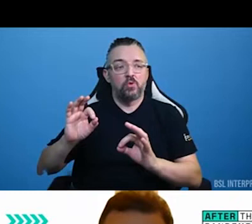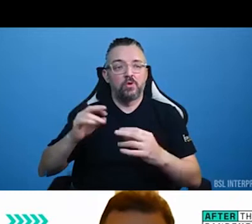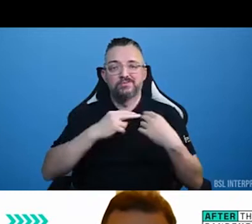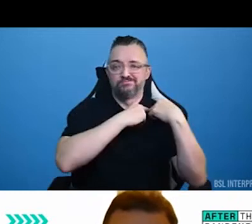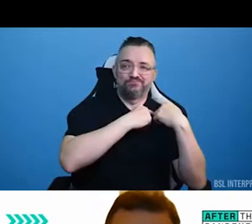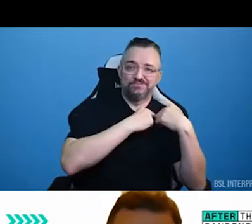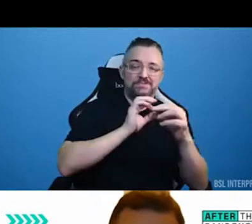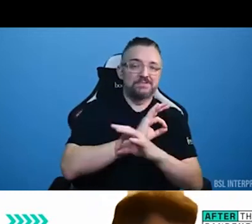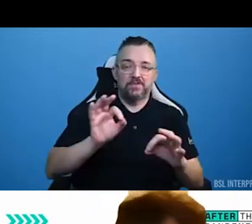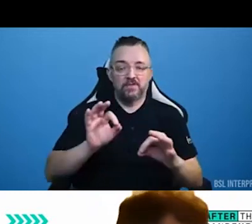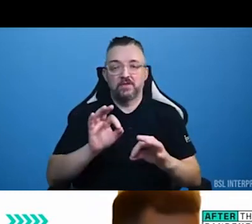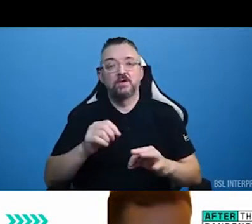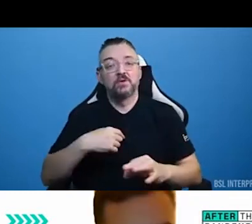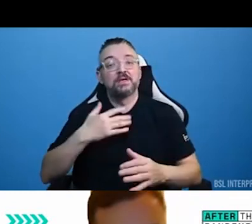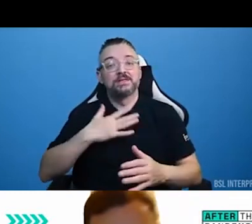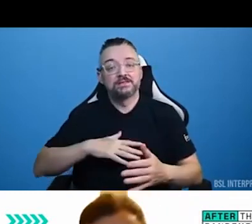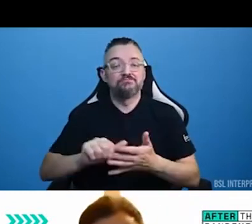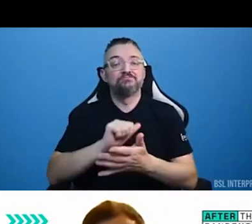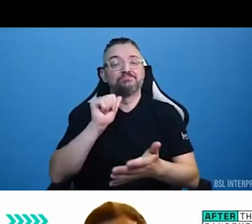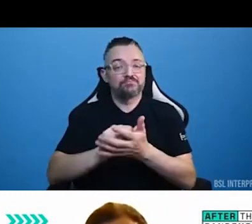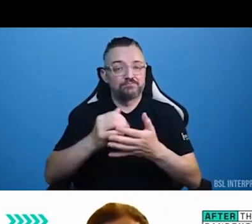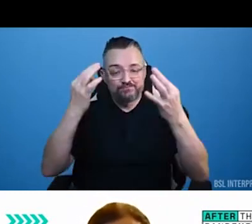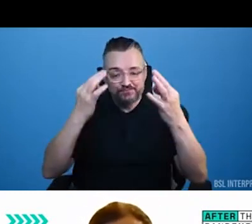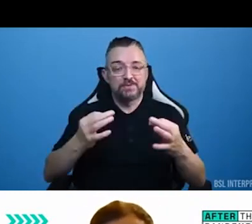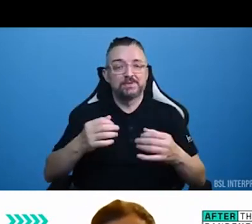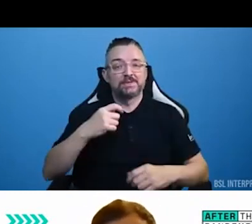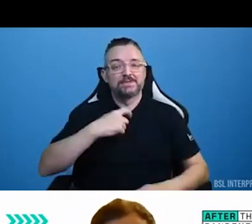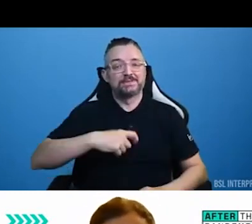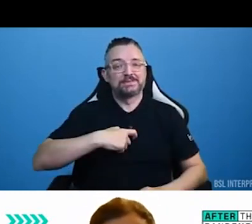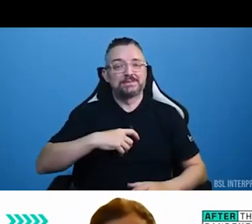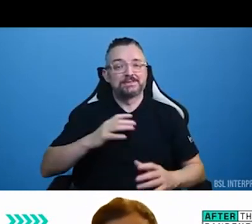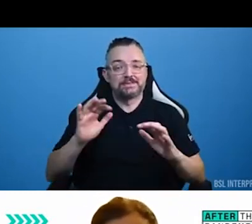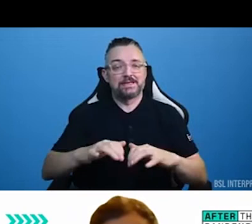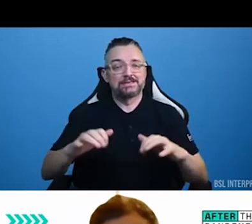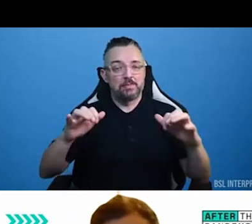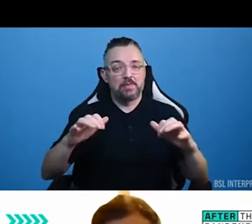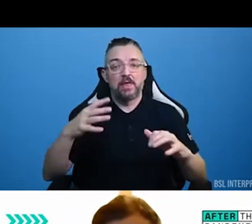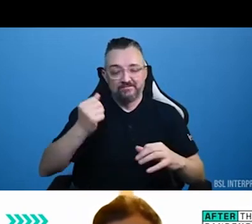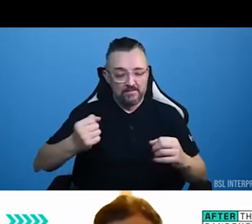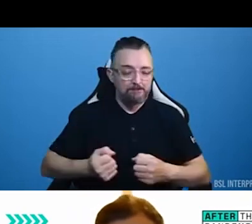So I would say, we need the proper functioning citizens' assembly in Scotland that has power, that is not disempowered